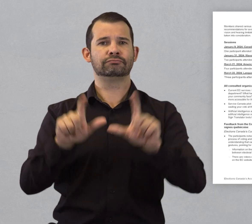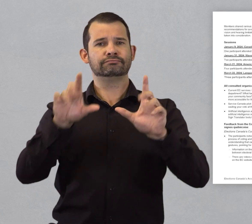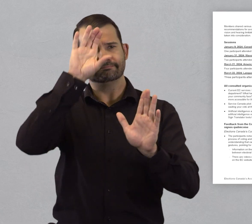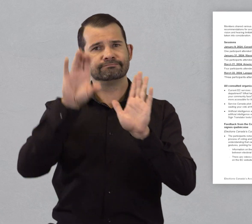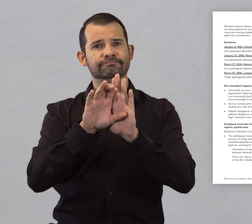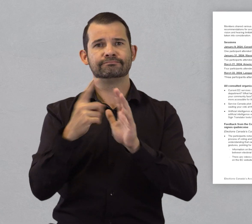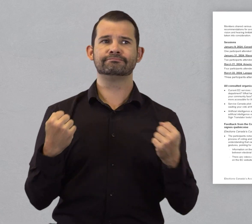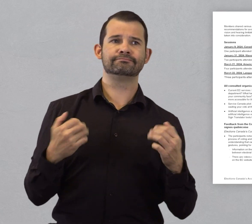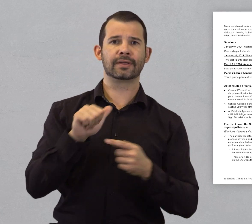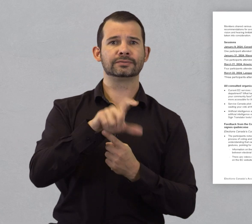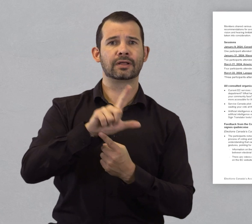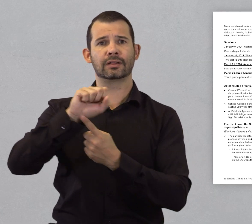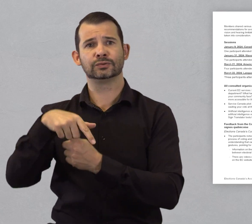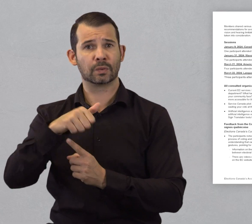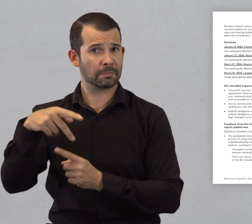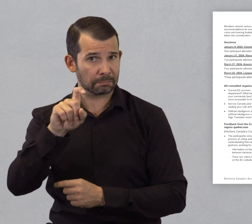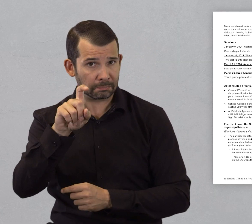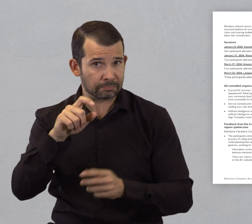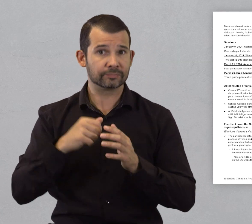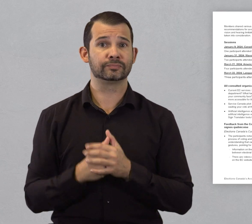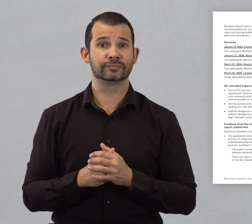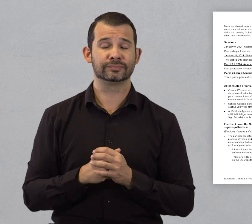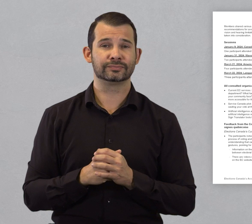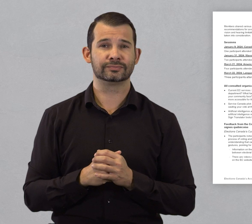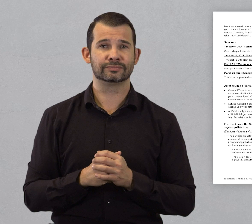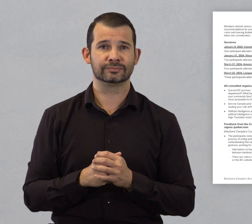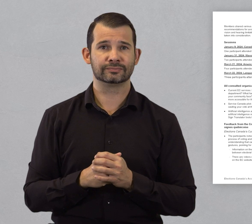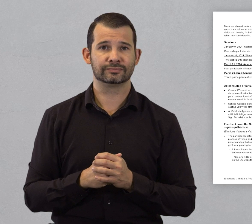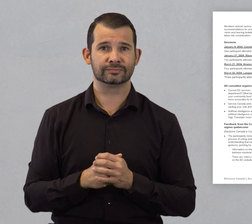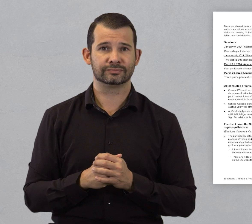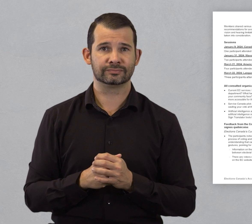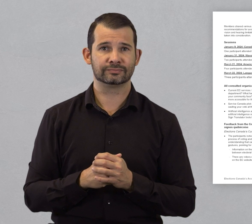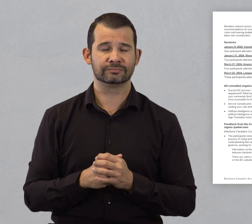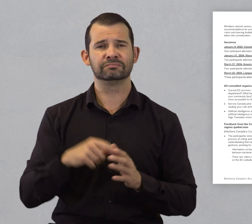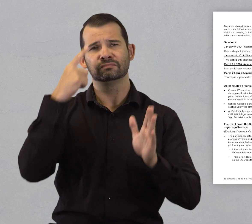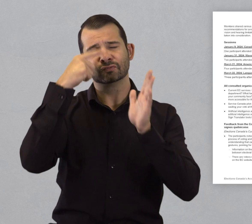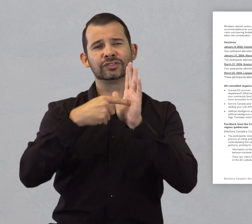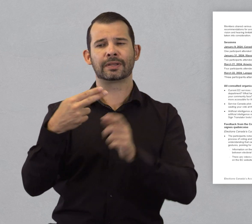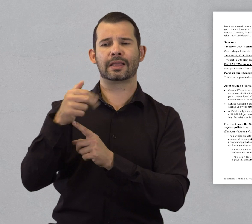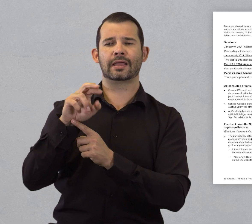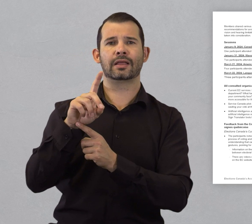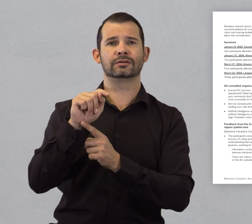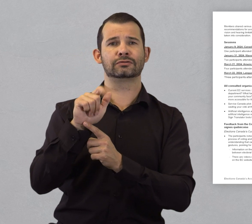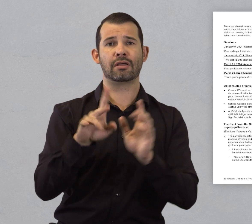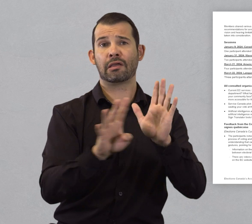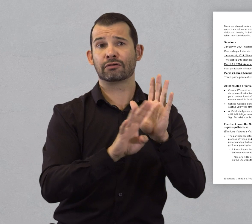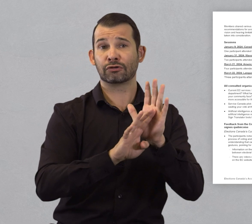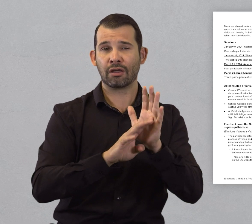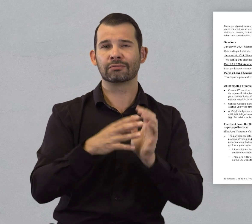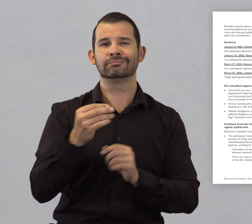or avatar ASL/LSQ applications? For example, are HandTalk and Google Deaf